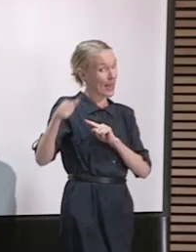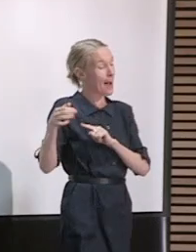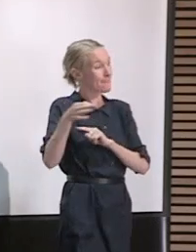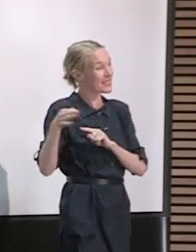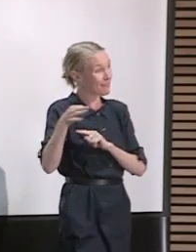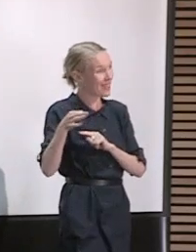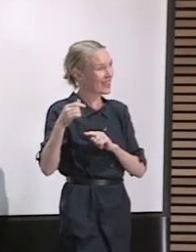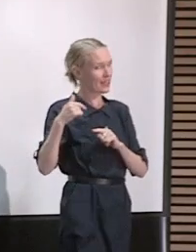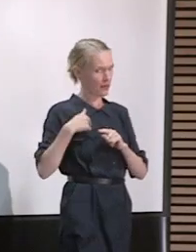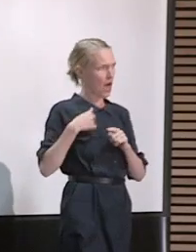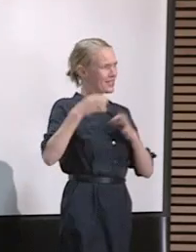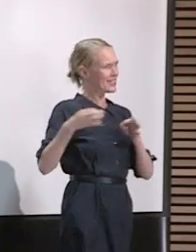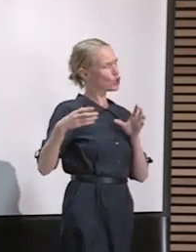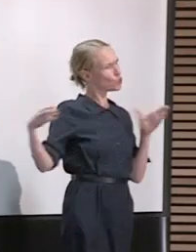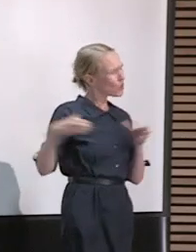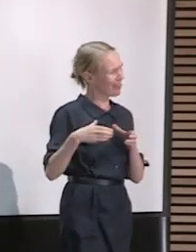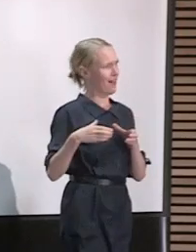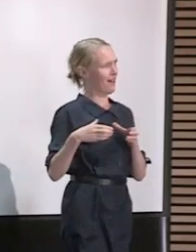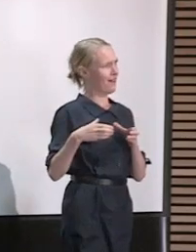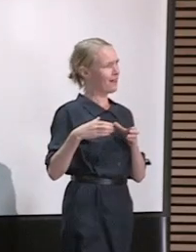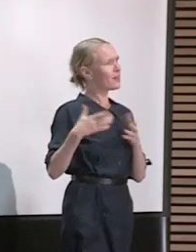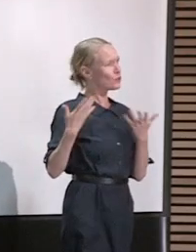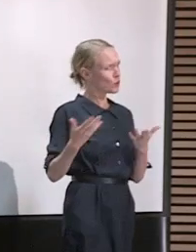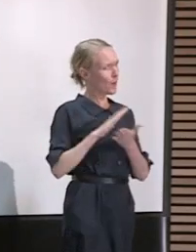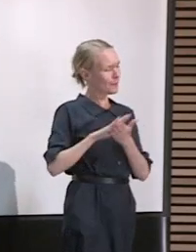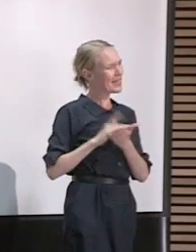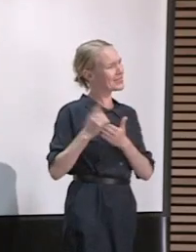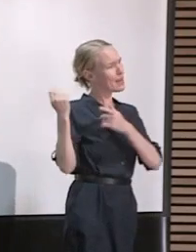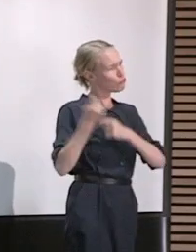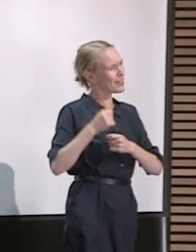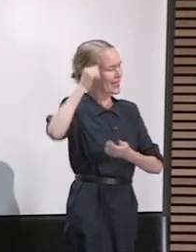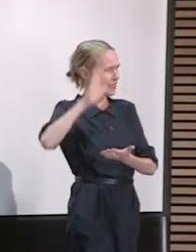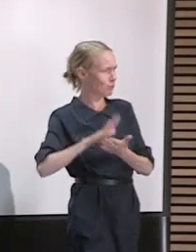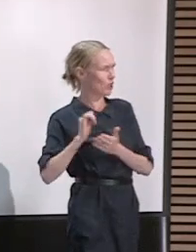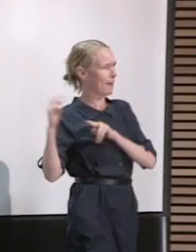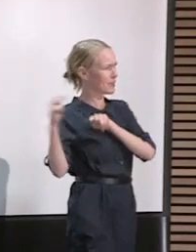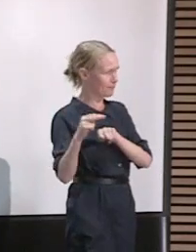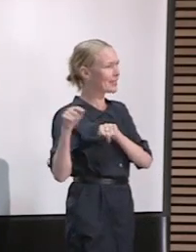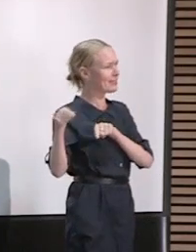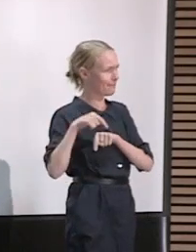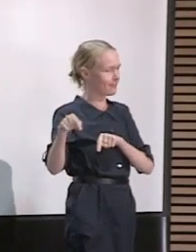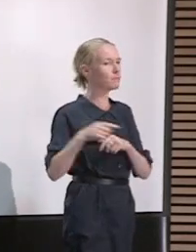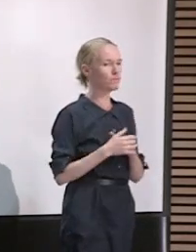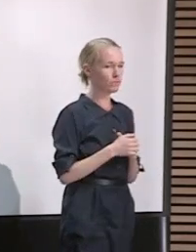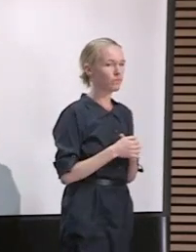are involved in all of the decisions we make around COVID-19, and are feeding a